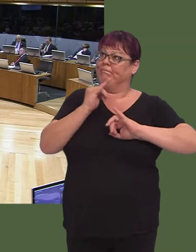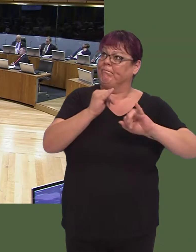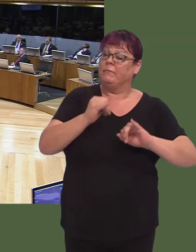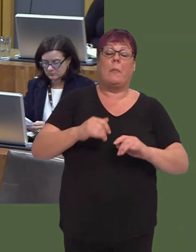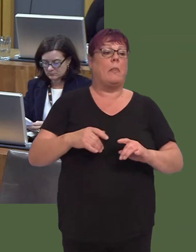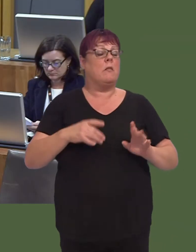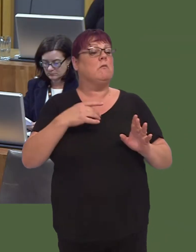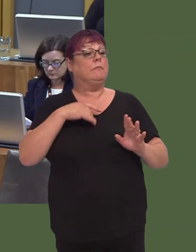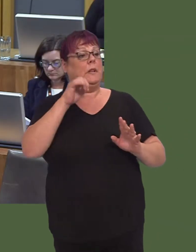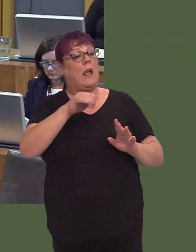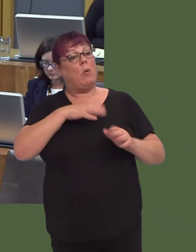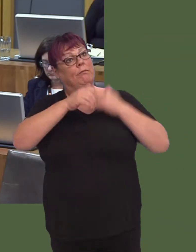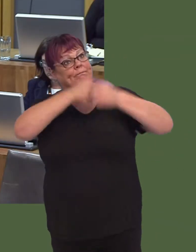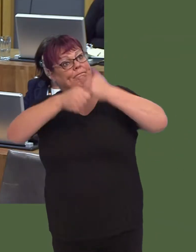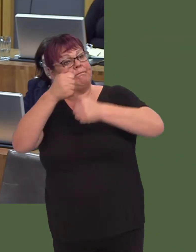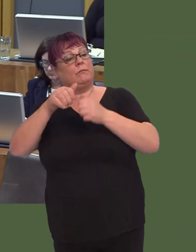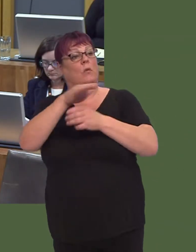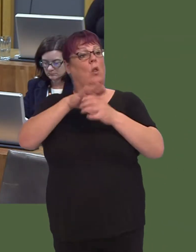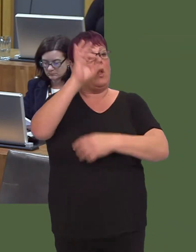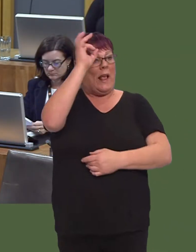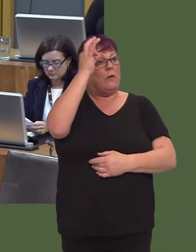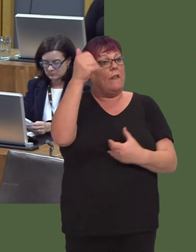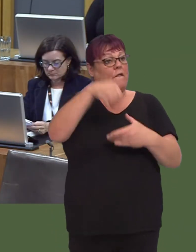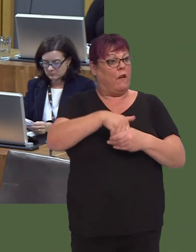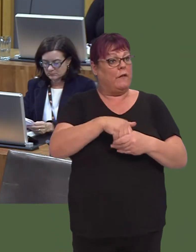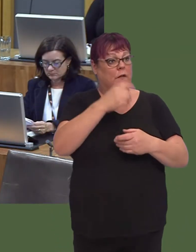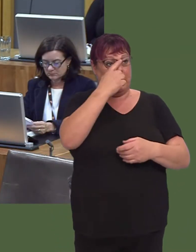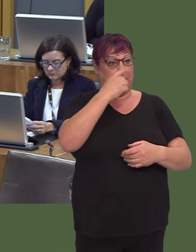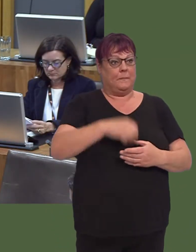First of all, I join him of course in congratulating the local authorities involved.